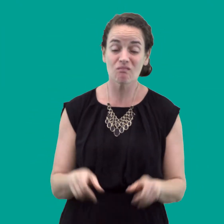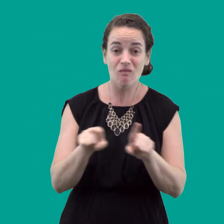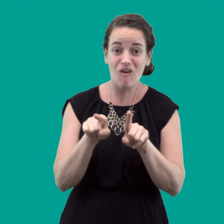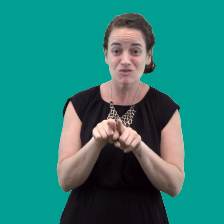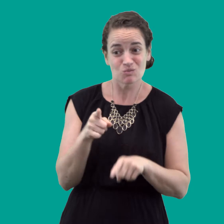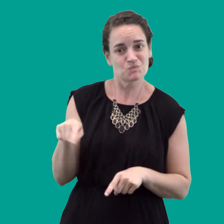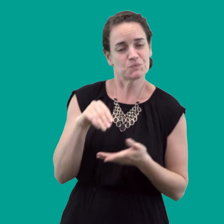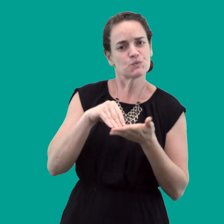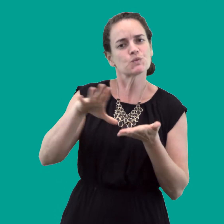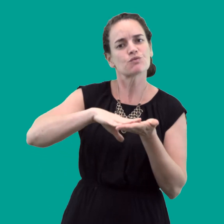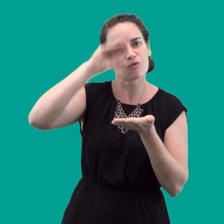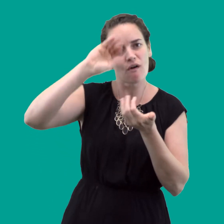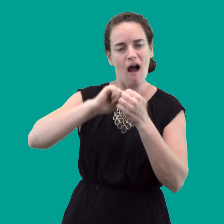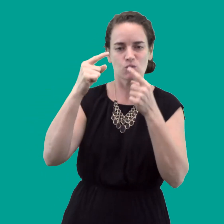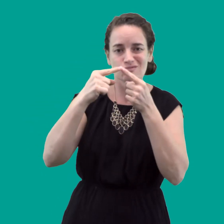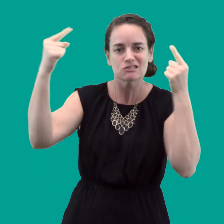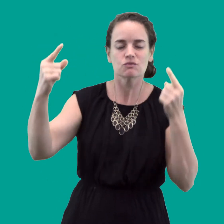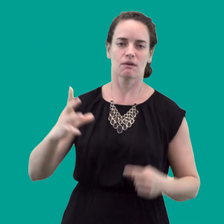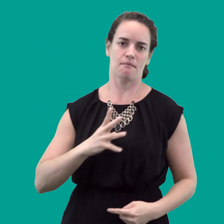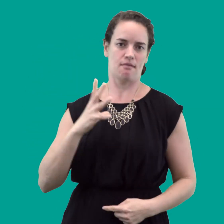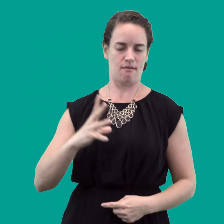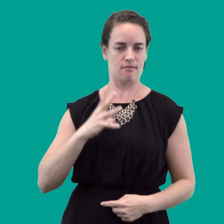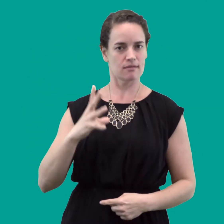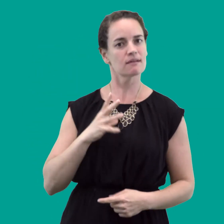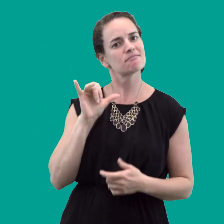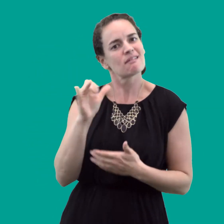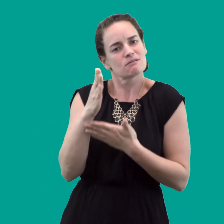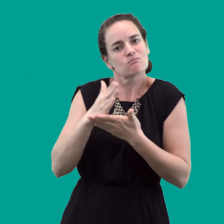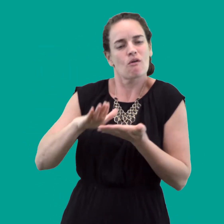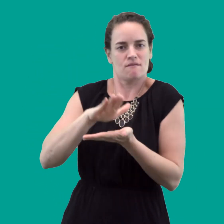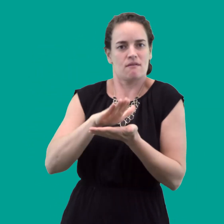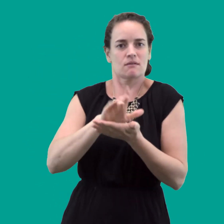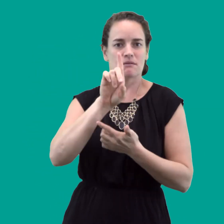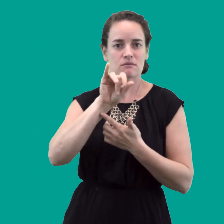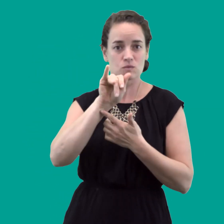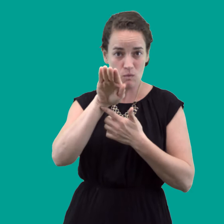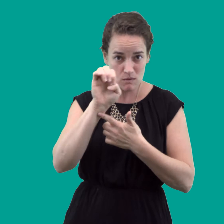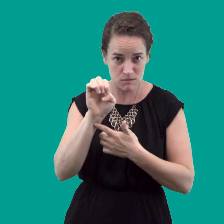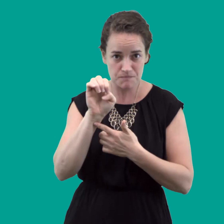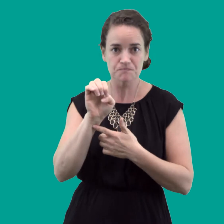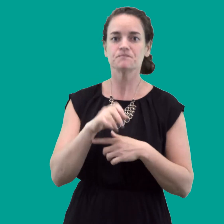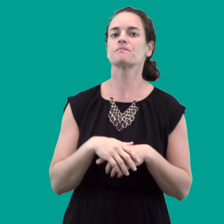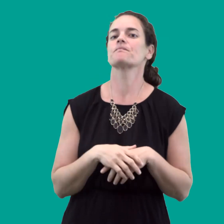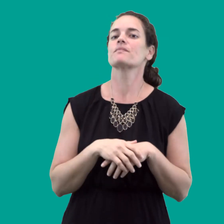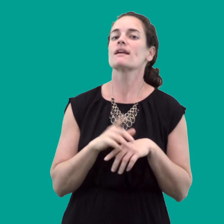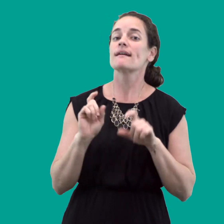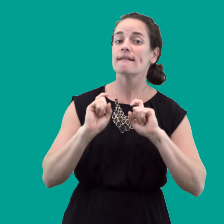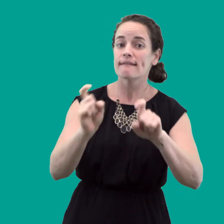Also, those students learn how to disagree politely. That is part of the academic discourse.